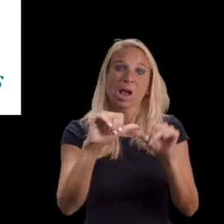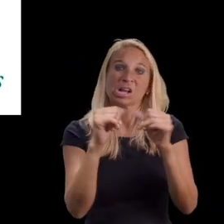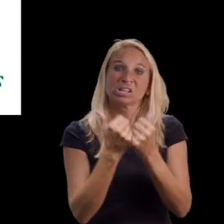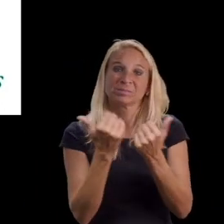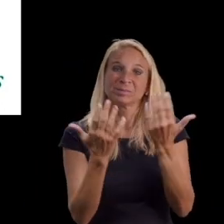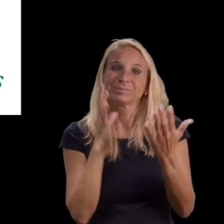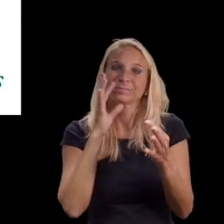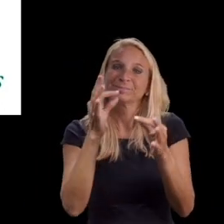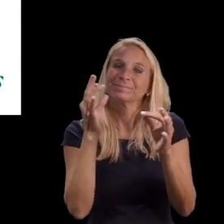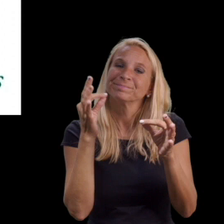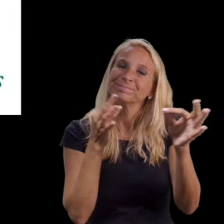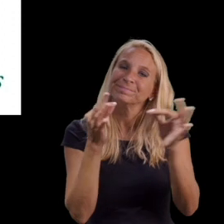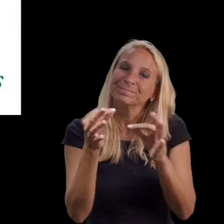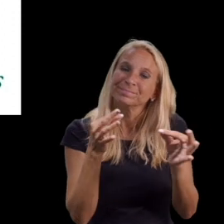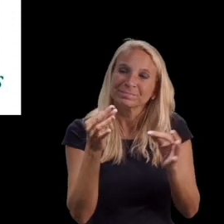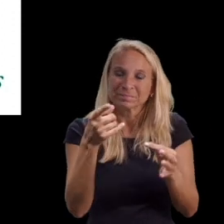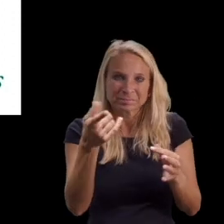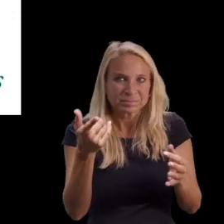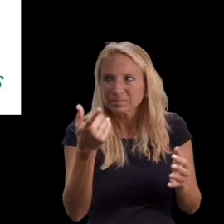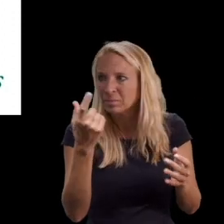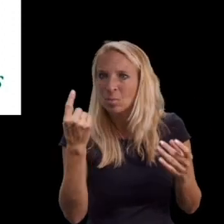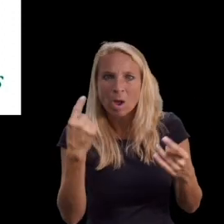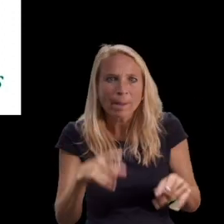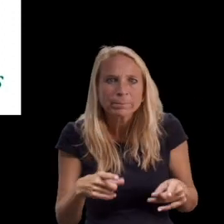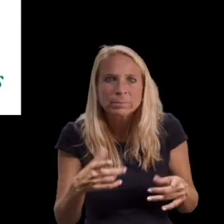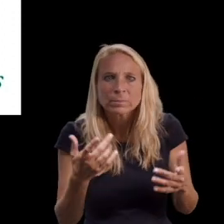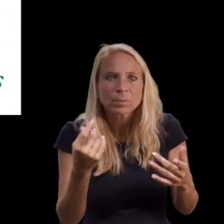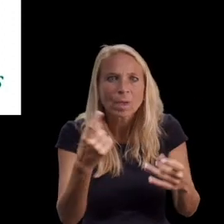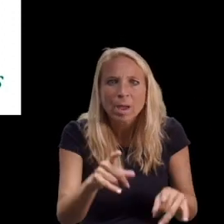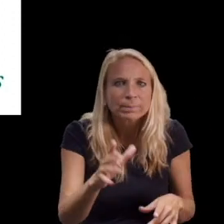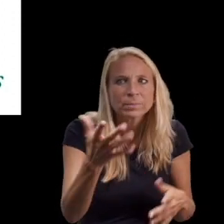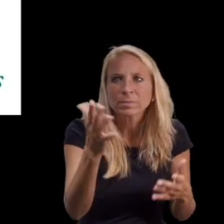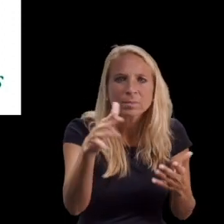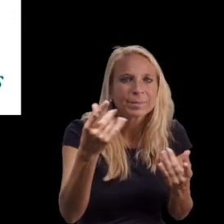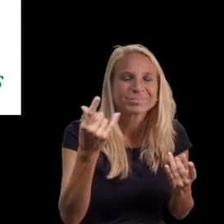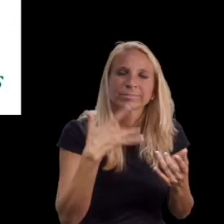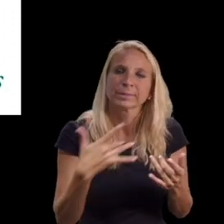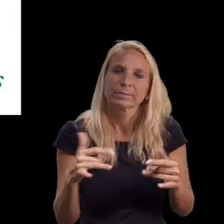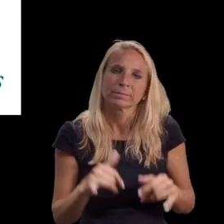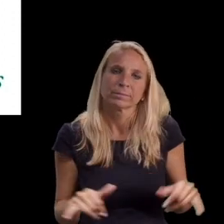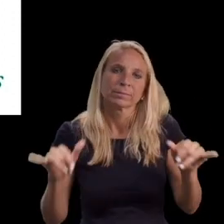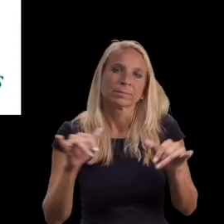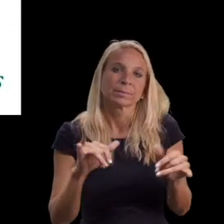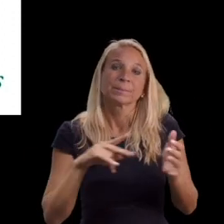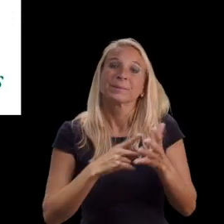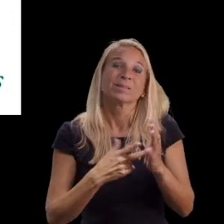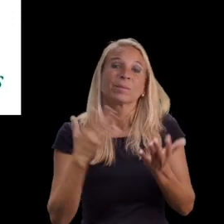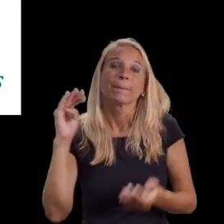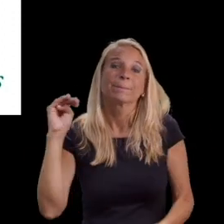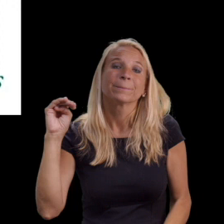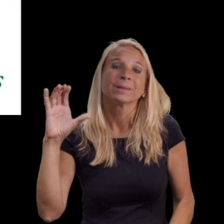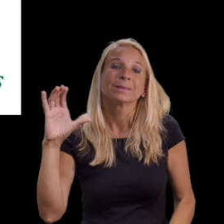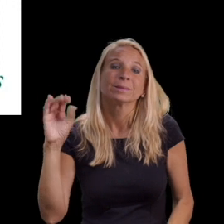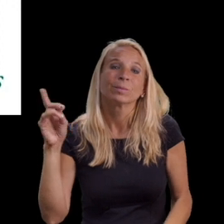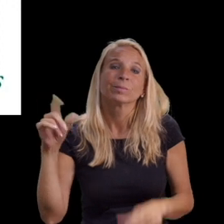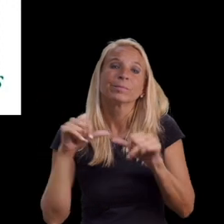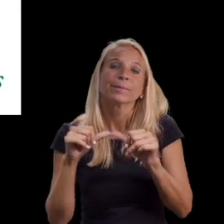we just received a month off. Do you know what's happening? That's very common. That just means that the MCO is gonna keep following up